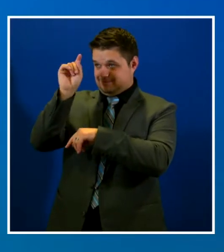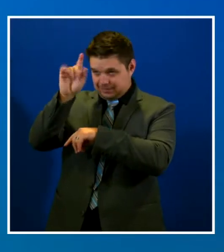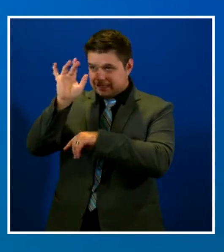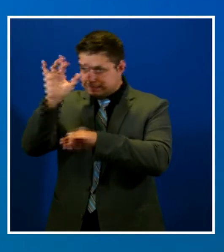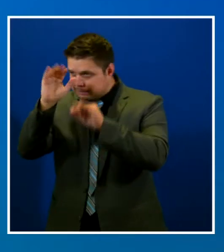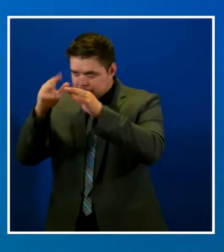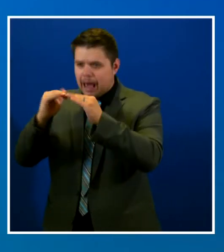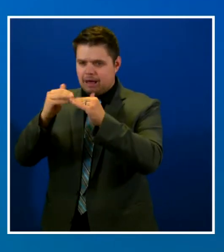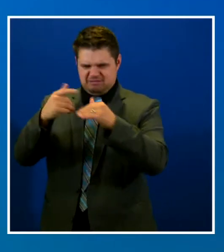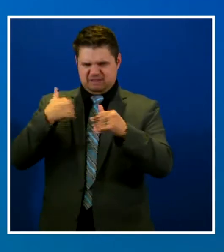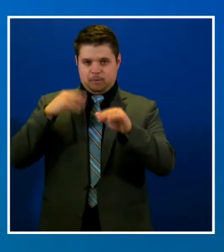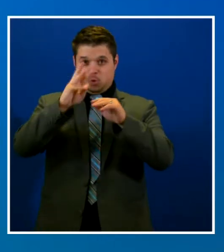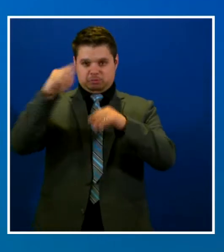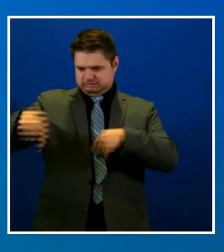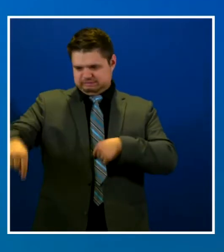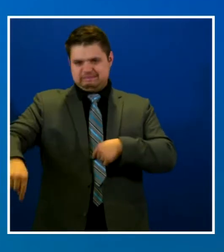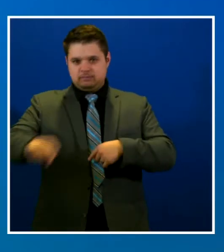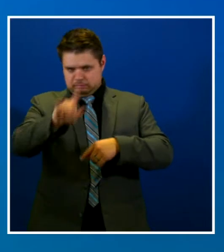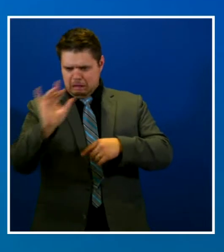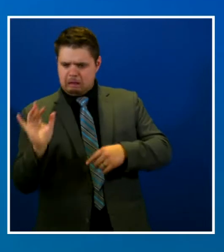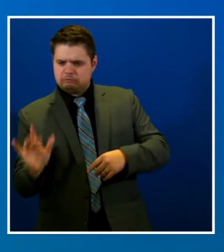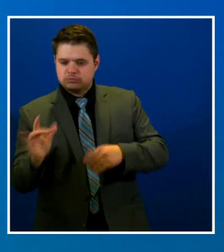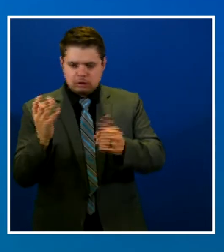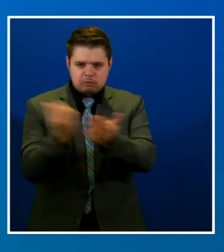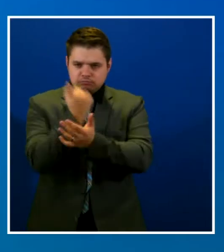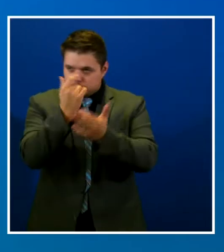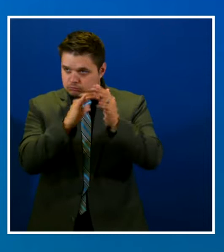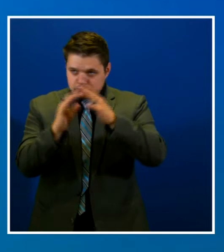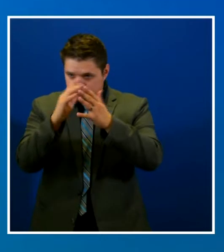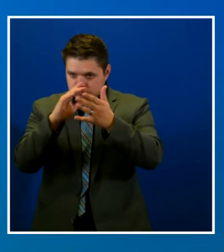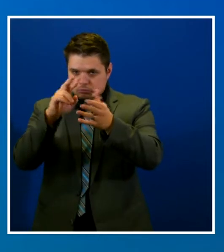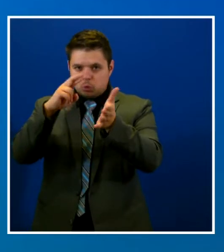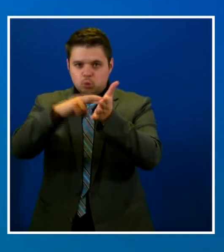The vaccination site will operate on Friday, Saturday,